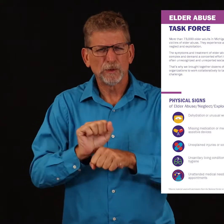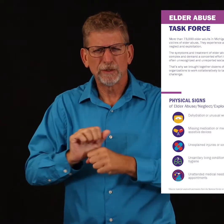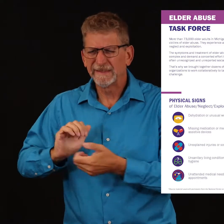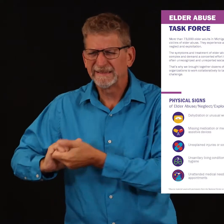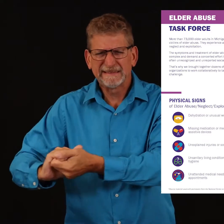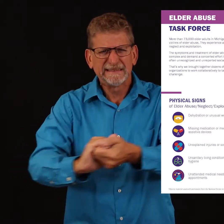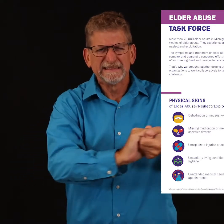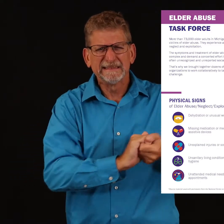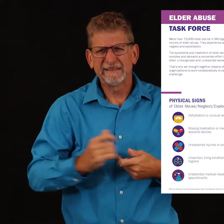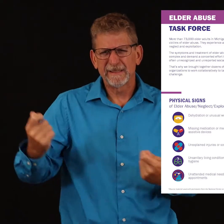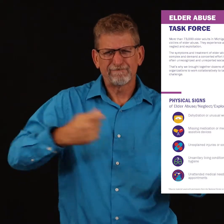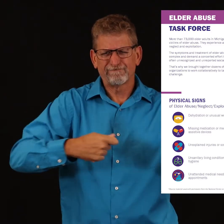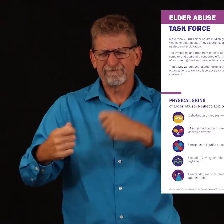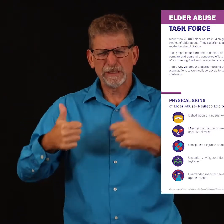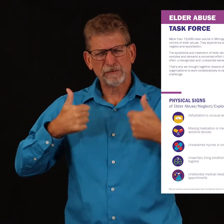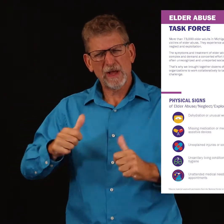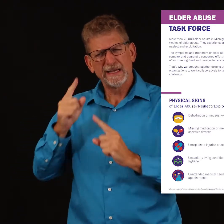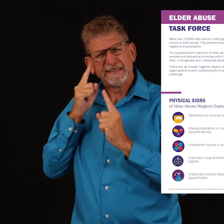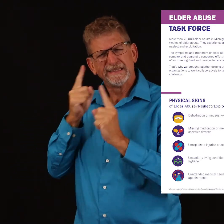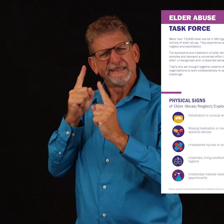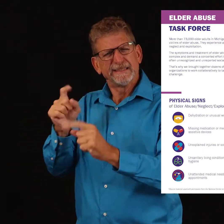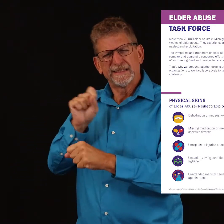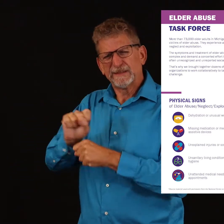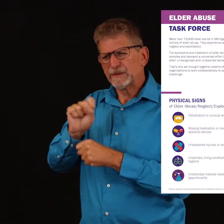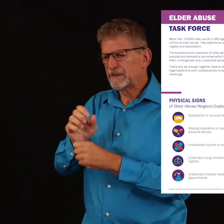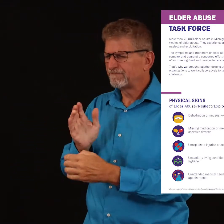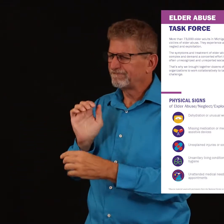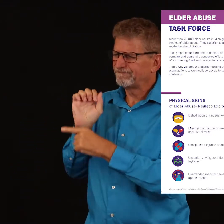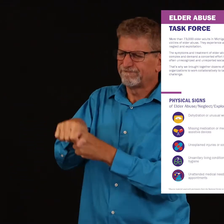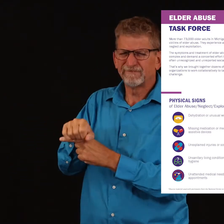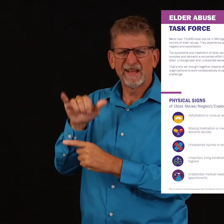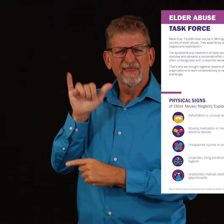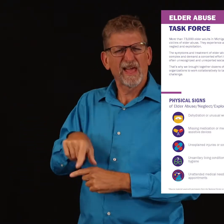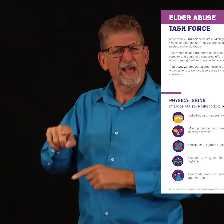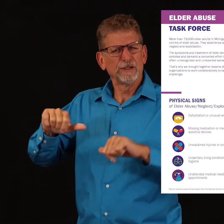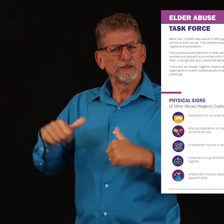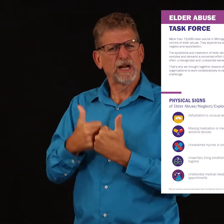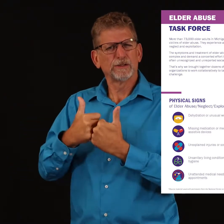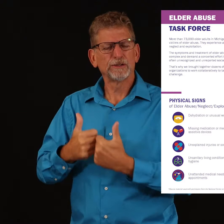to work collaboratively to tackle the challenge.